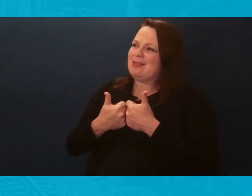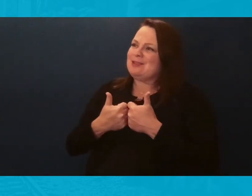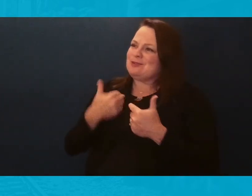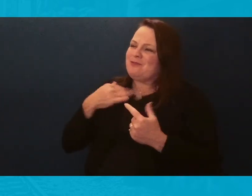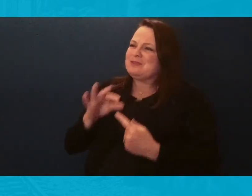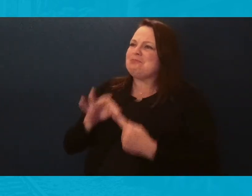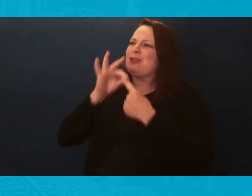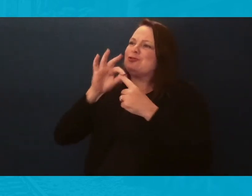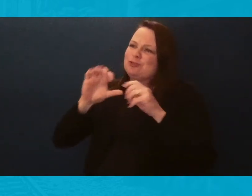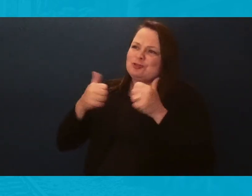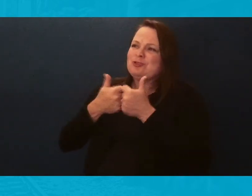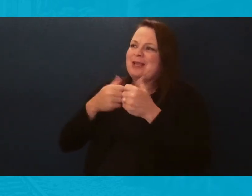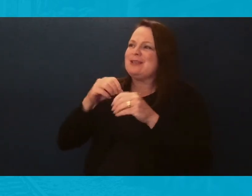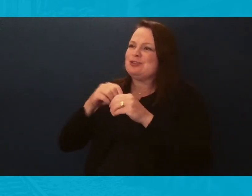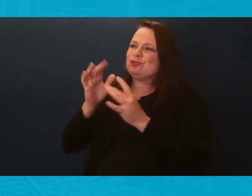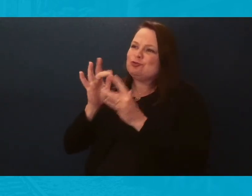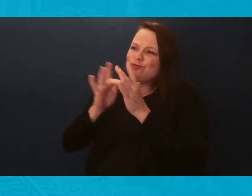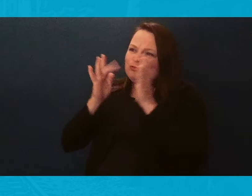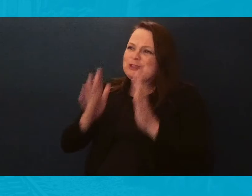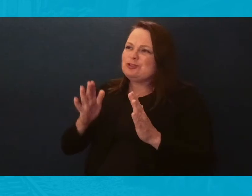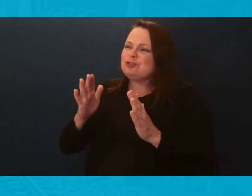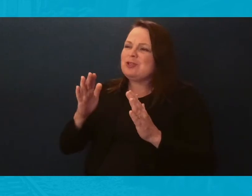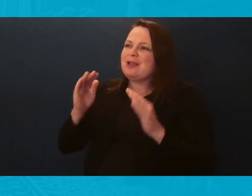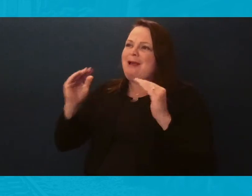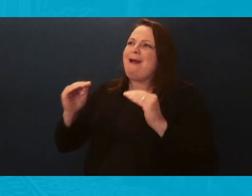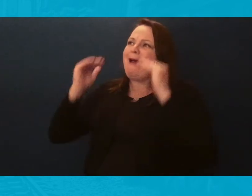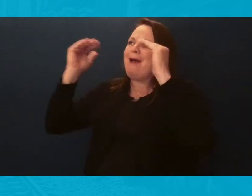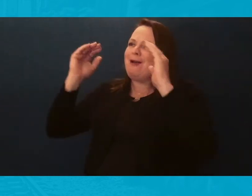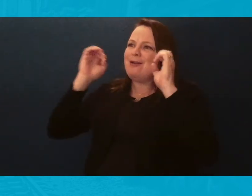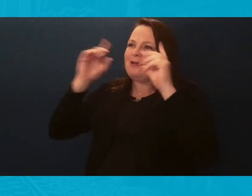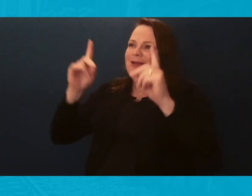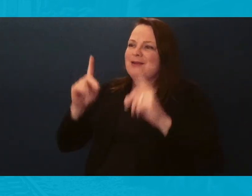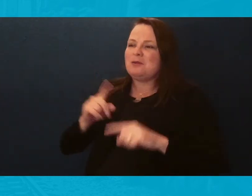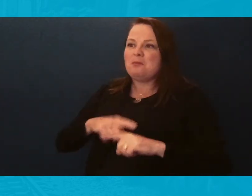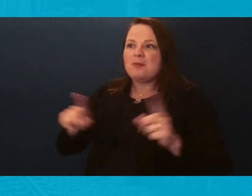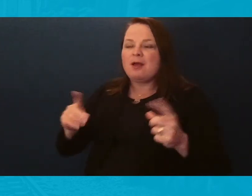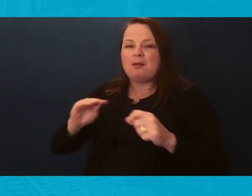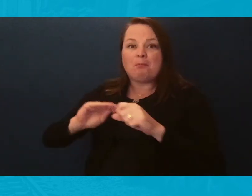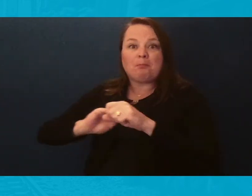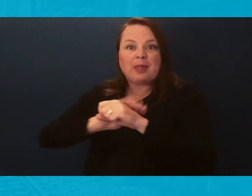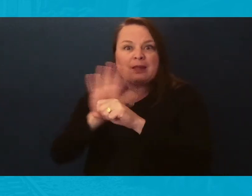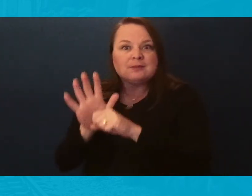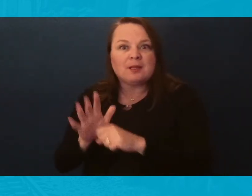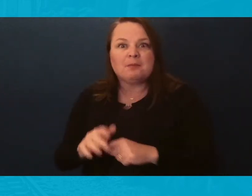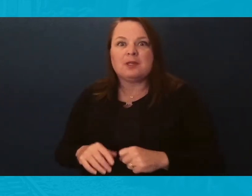I knew there was a special challenge in Christian higher ed. But, of course, I didn't know about the pandemic